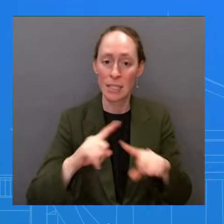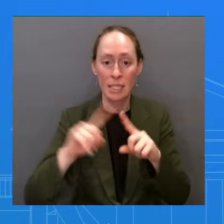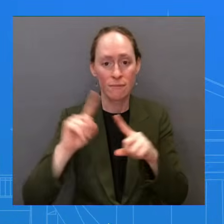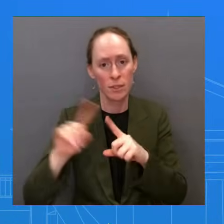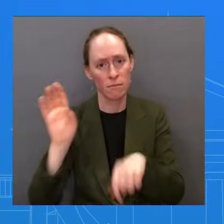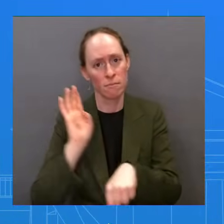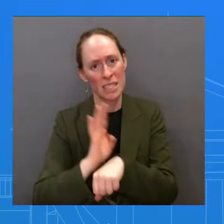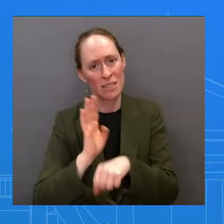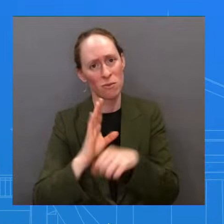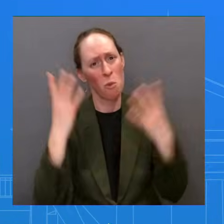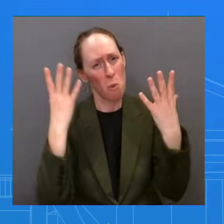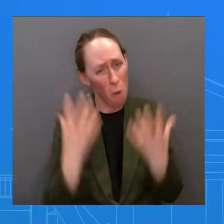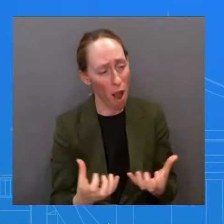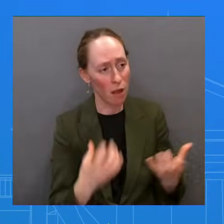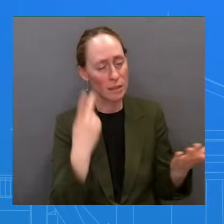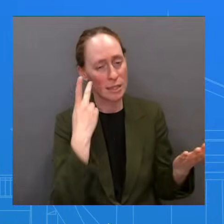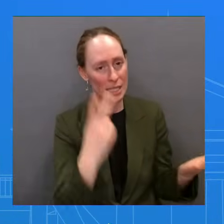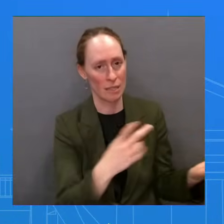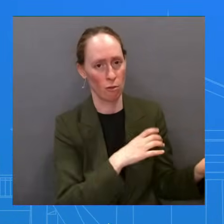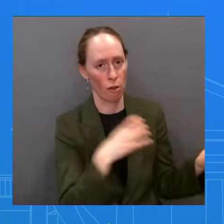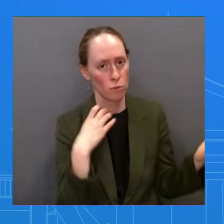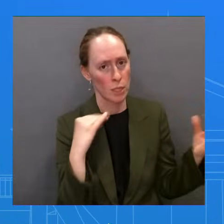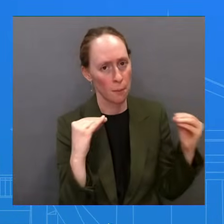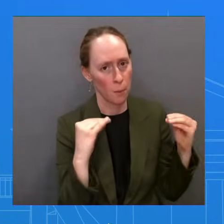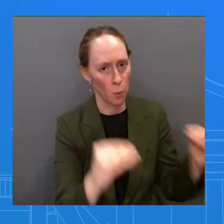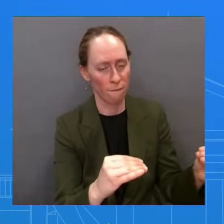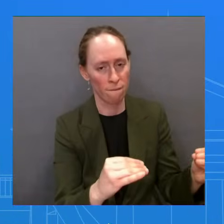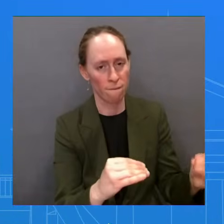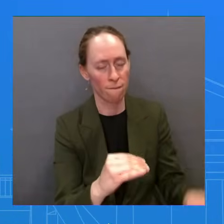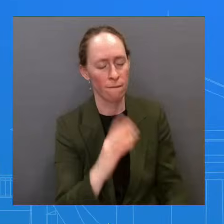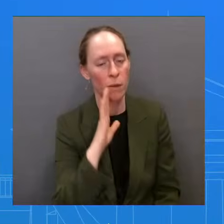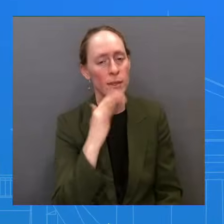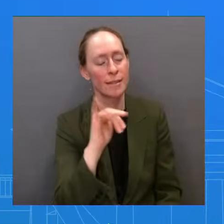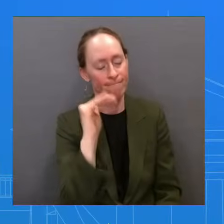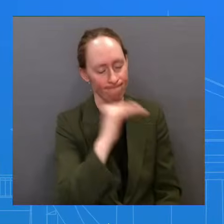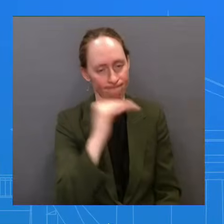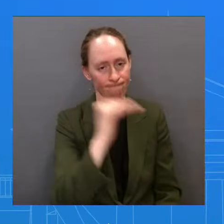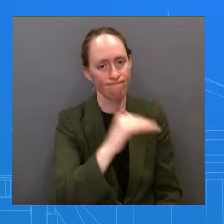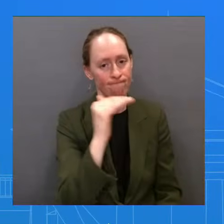and to call on Congress. But Republicans are in the way. And Republicans in Congress are getting in the way.